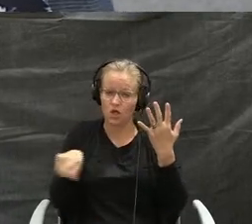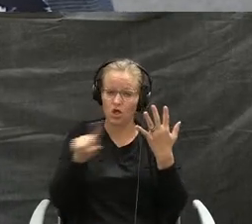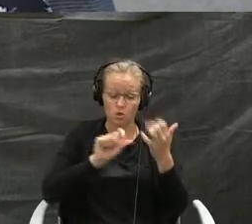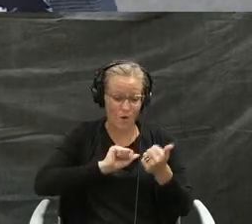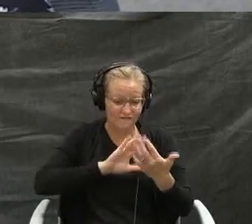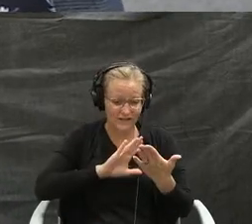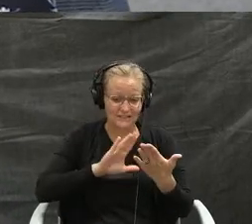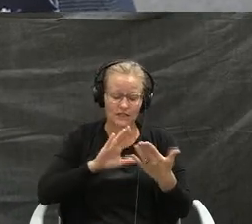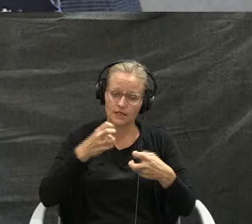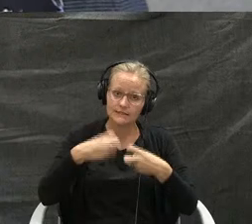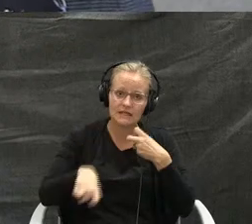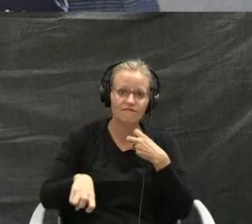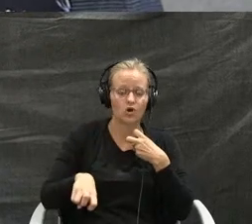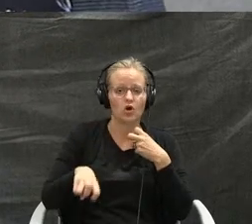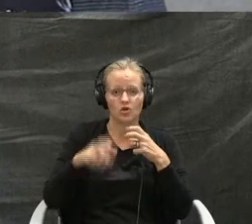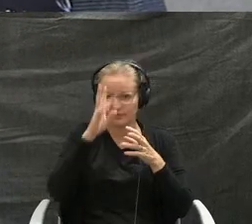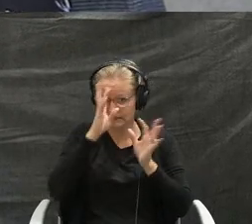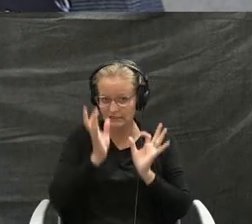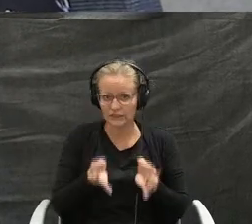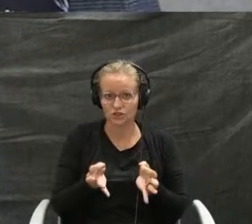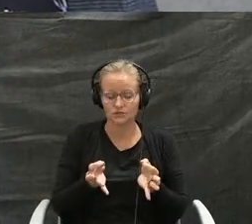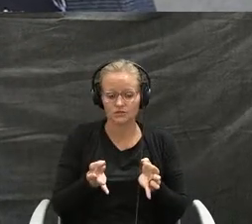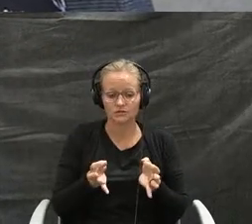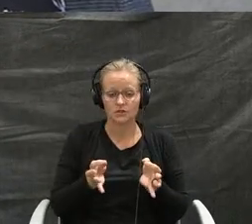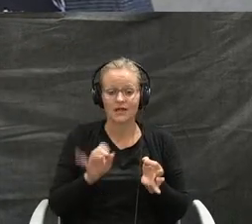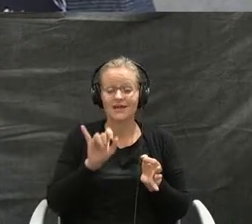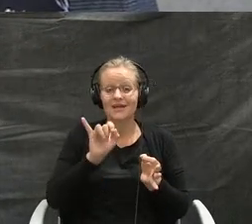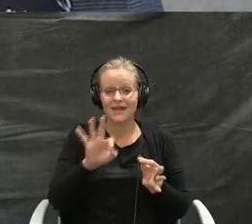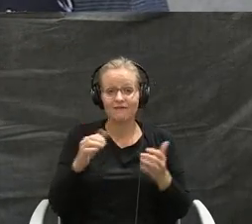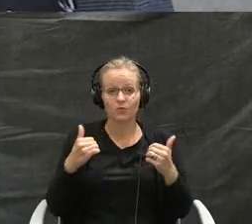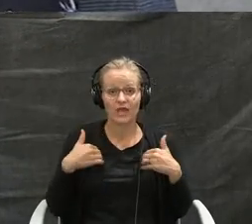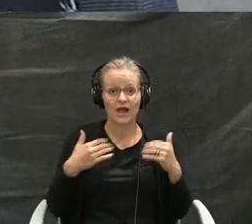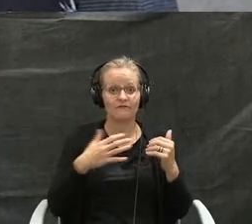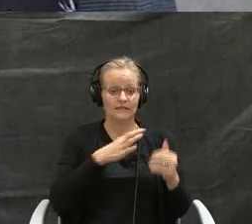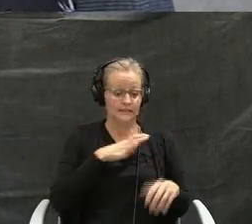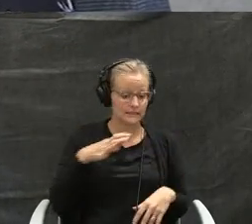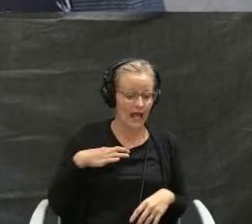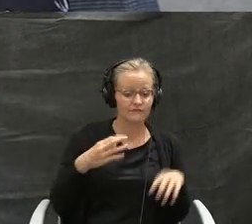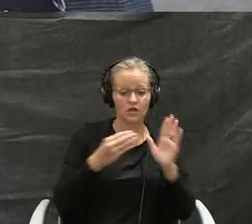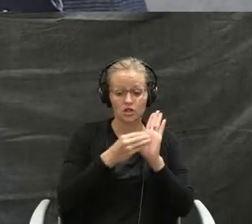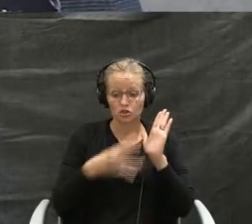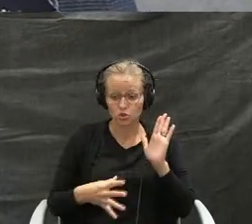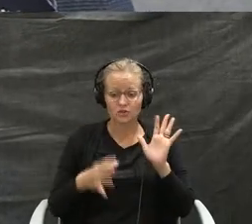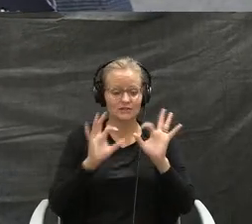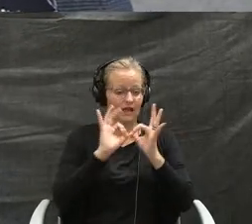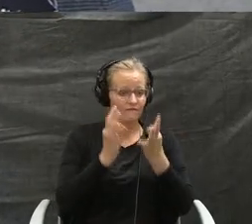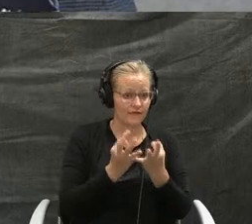safety of students, their families, staff, their families, and our community at the forefront of that decision, it